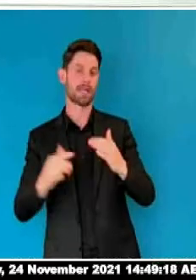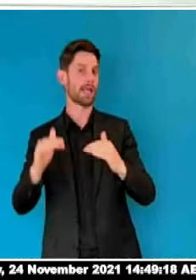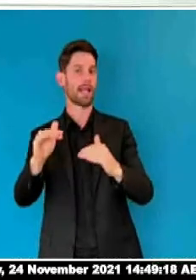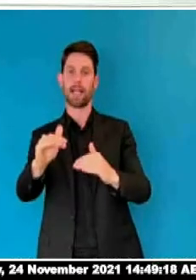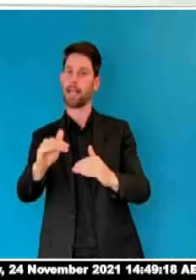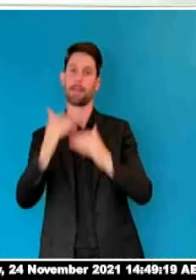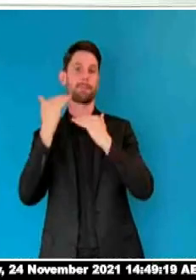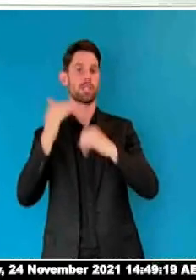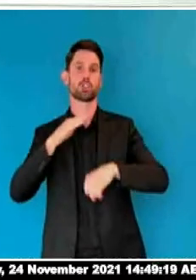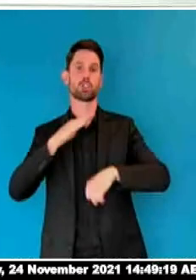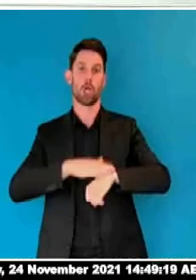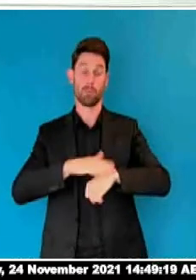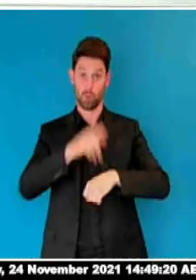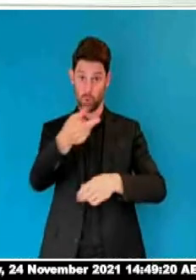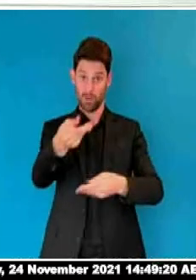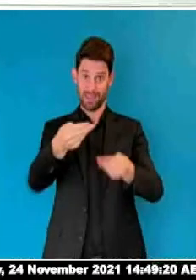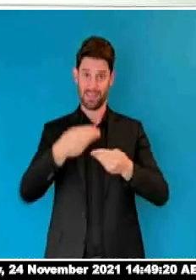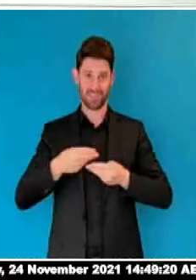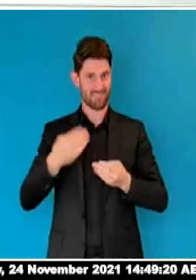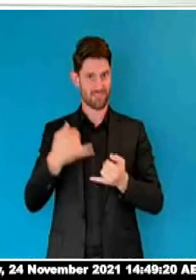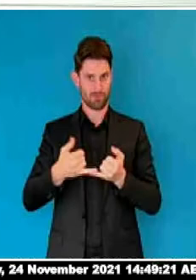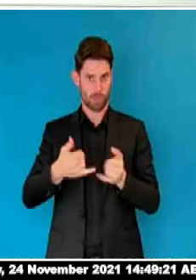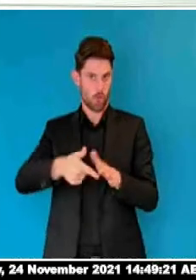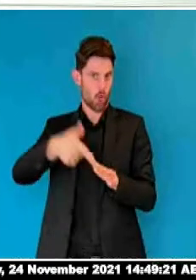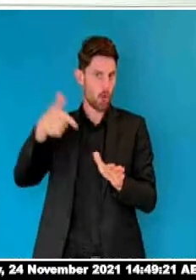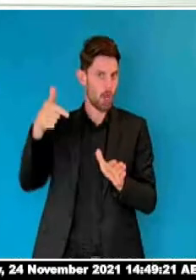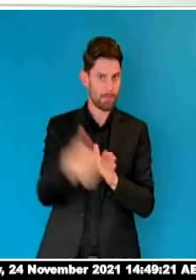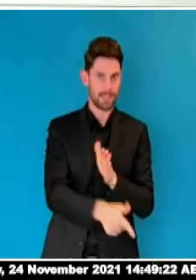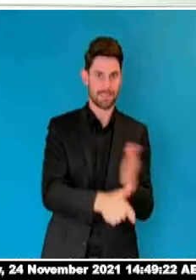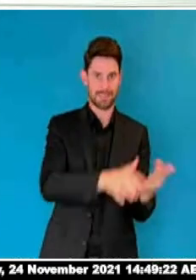You've provided a very comprehensive statement that the Royal Commission can read